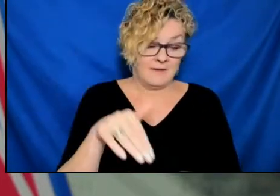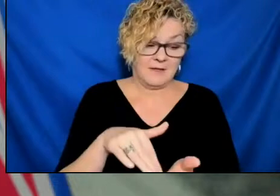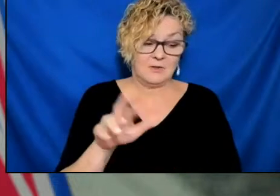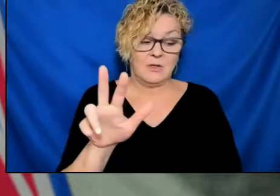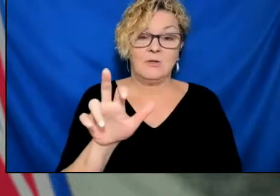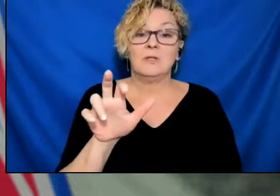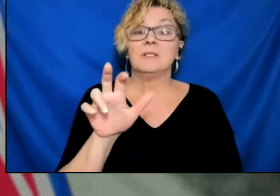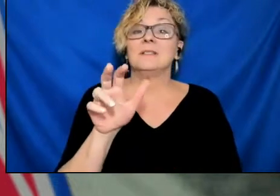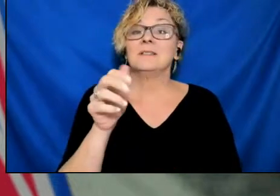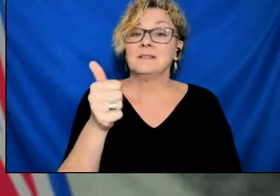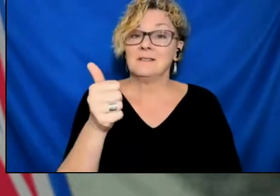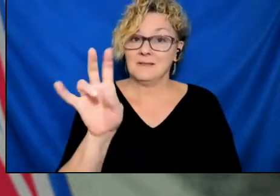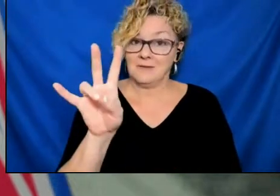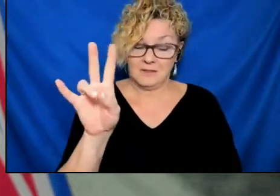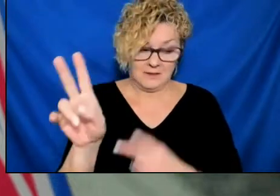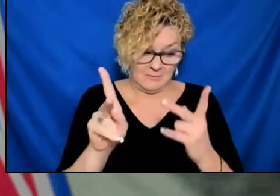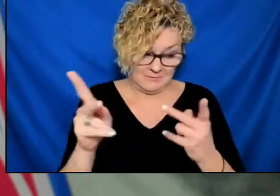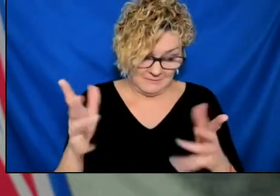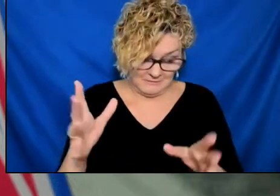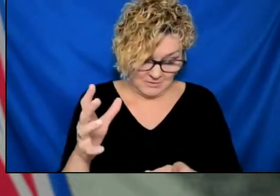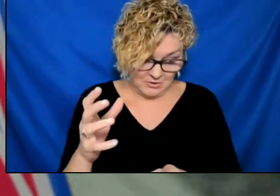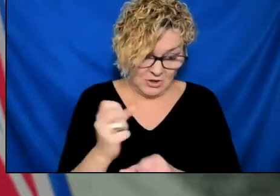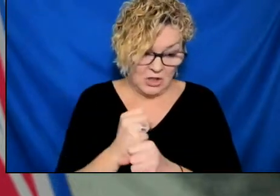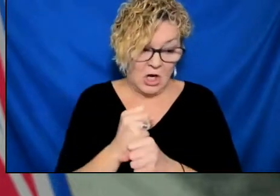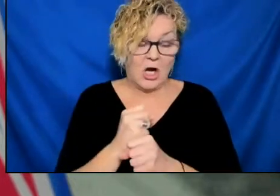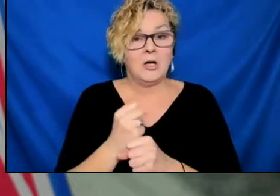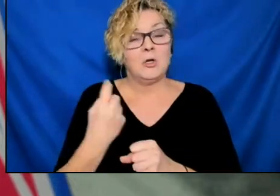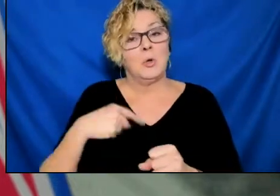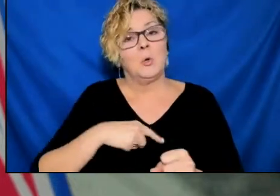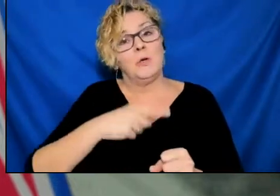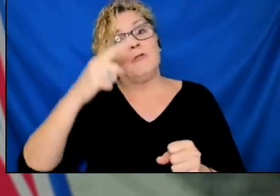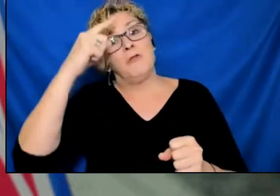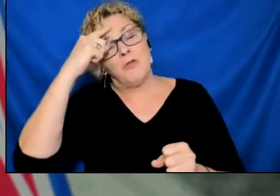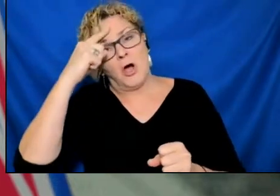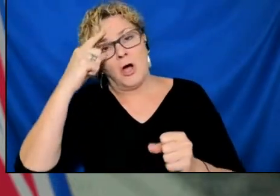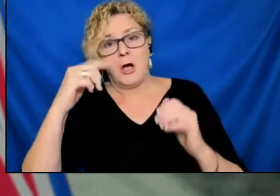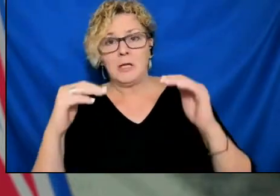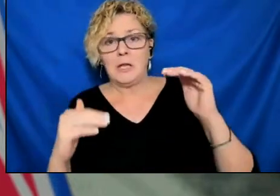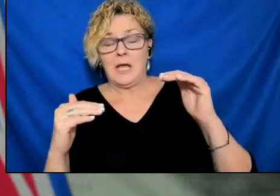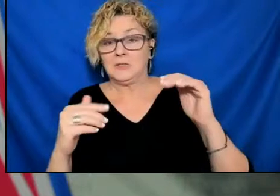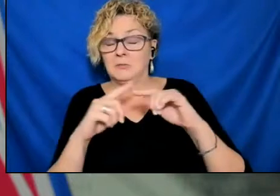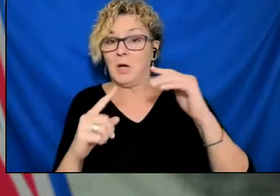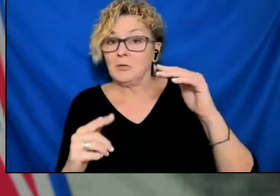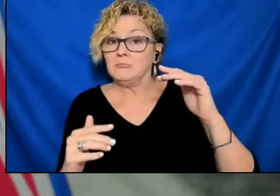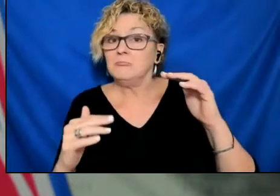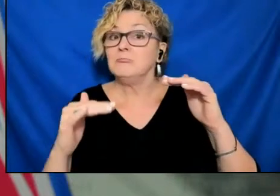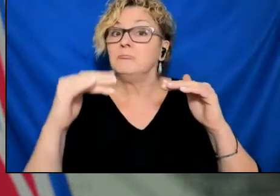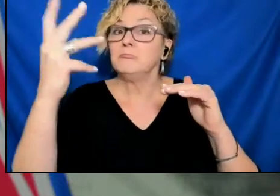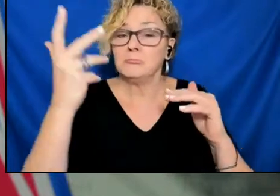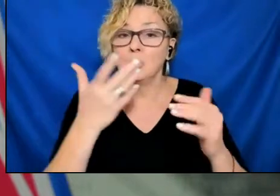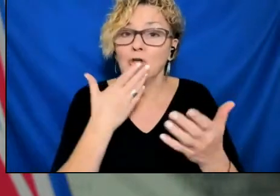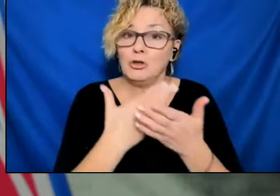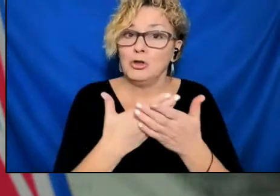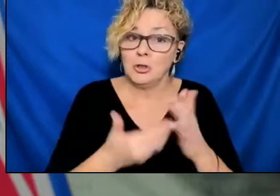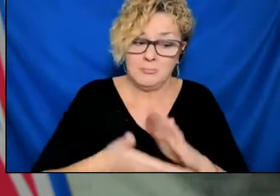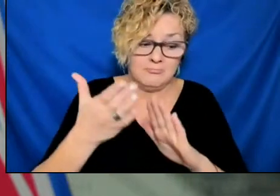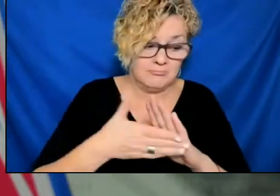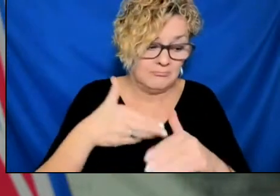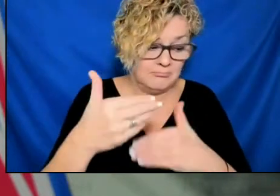That's significantly more, 128,000 more, than originally it was before cast by the end of